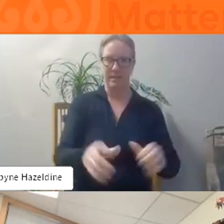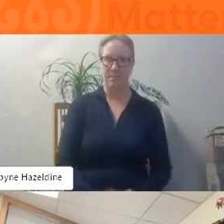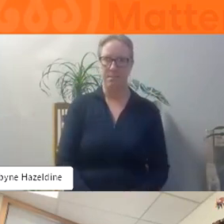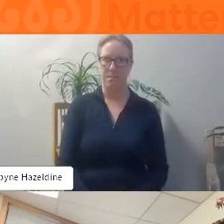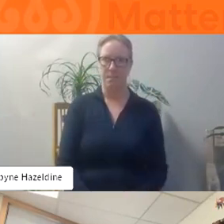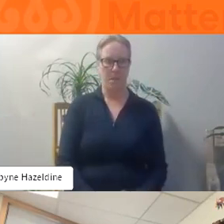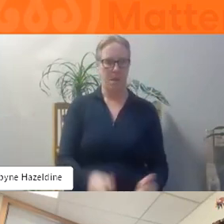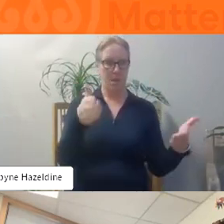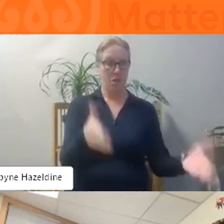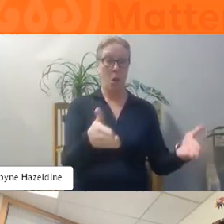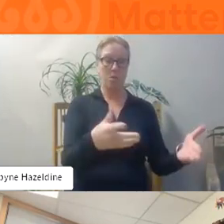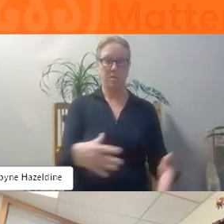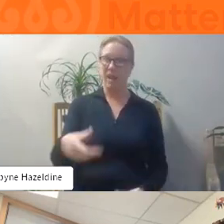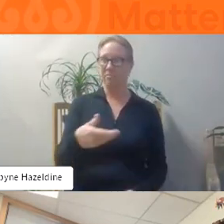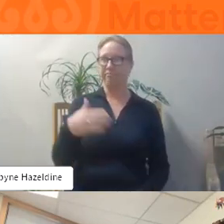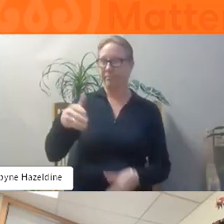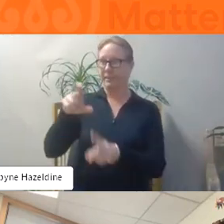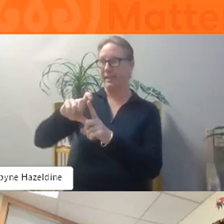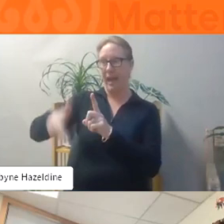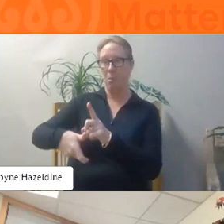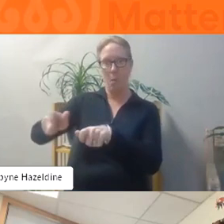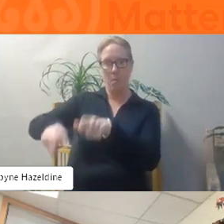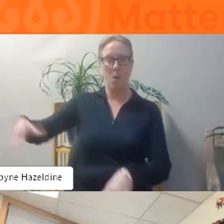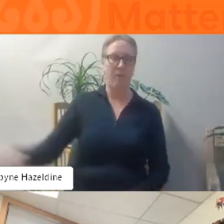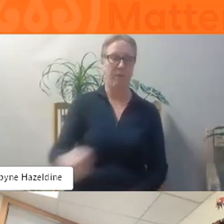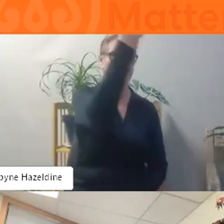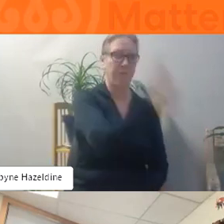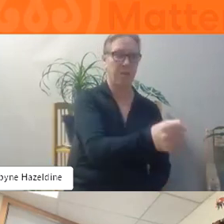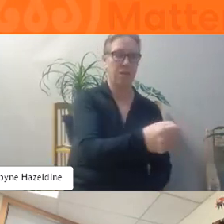parking spaces to full inclusion and full participation where people